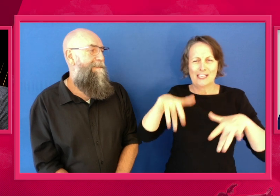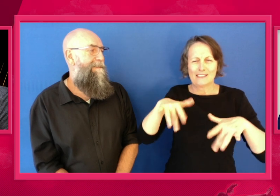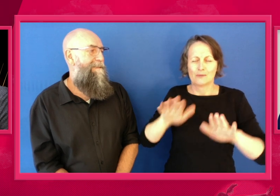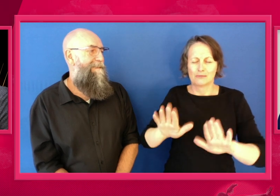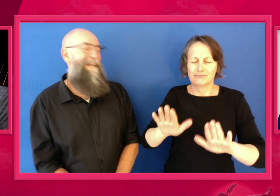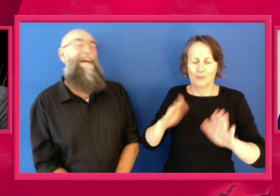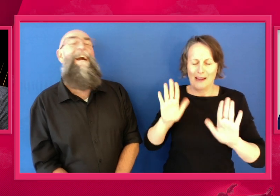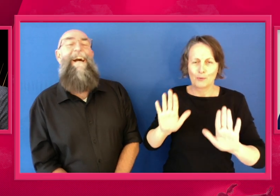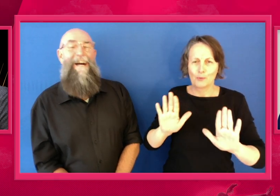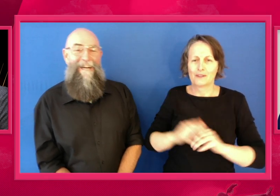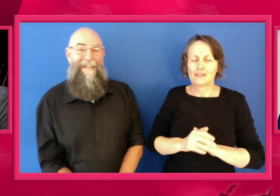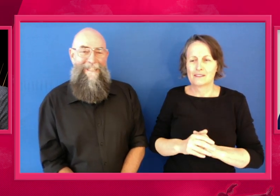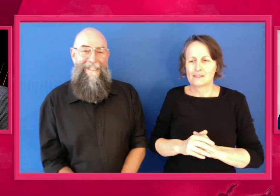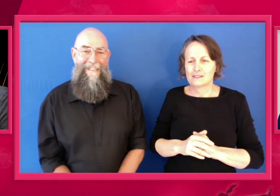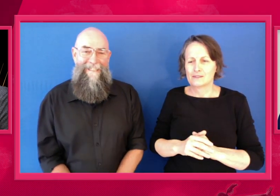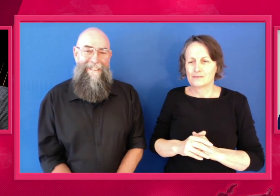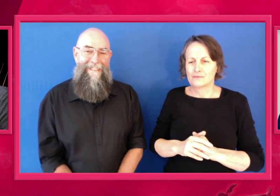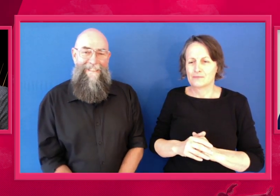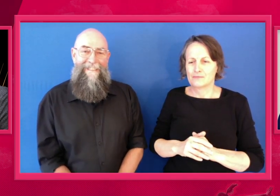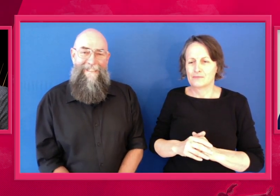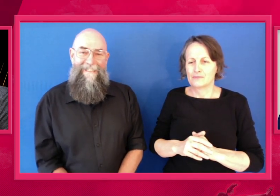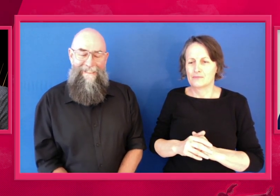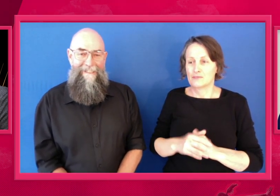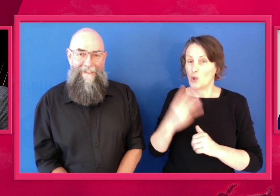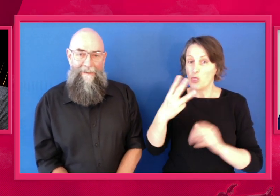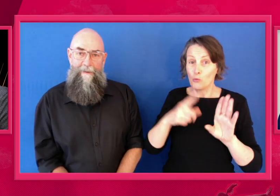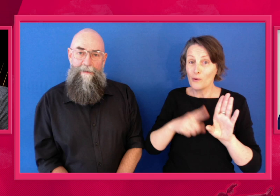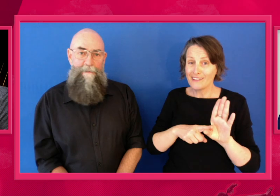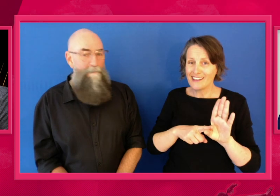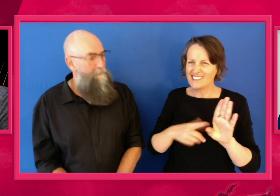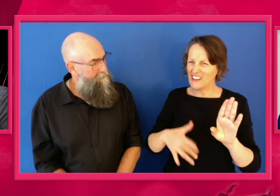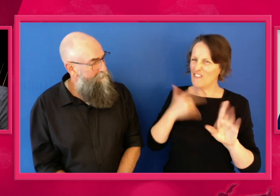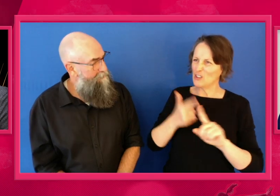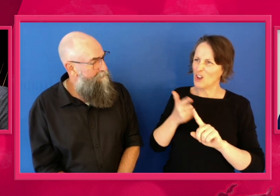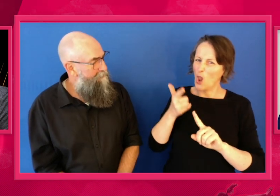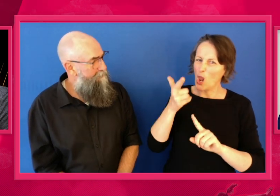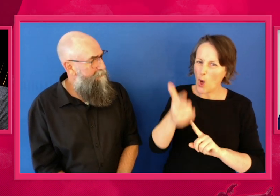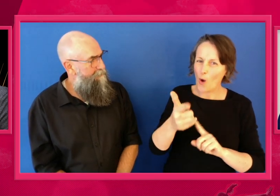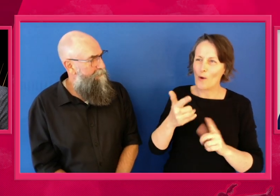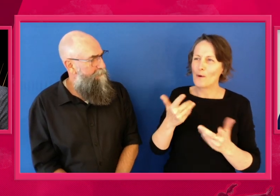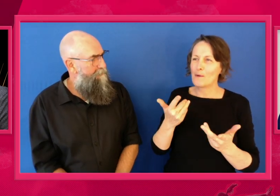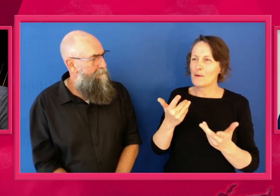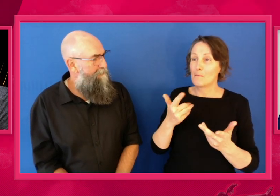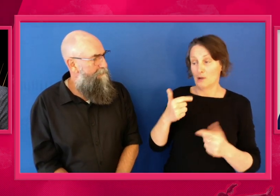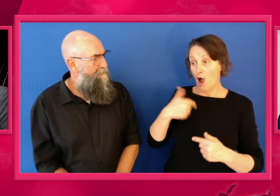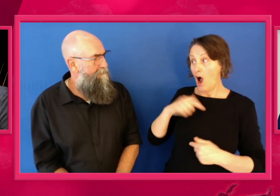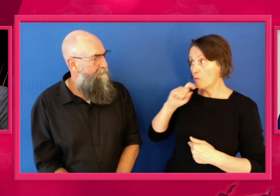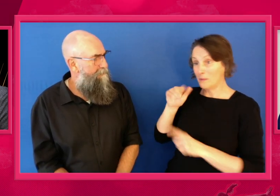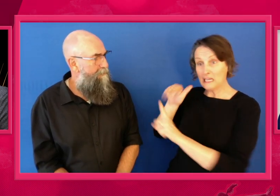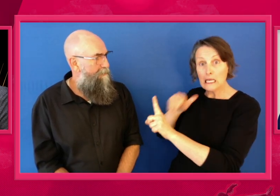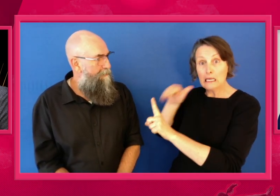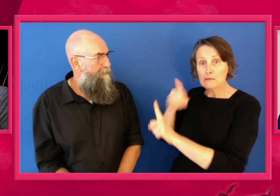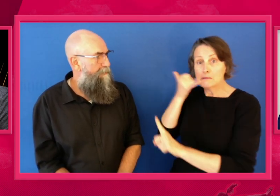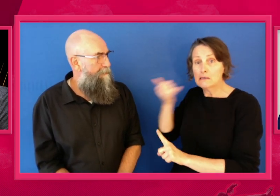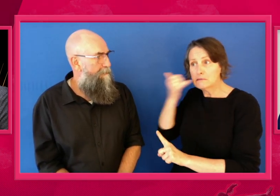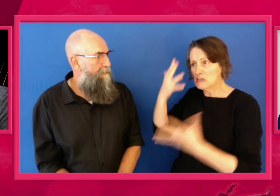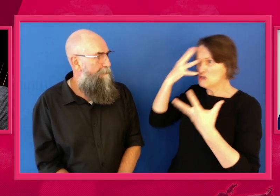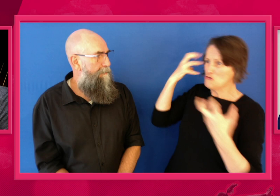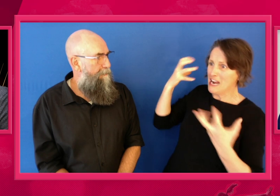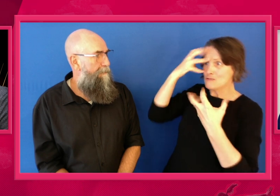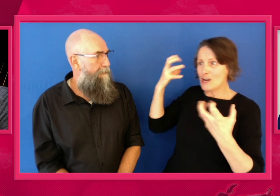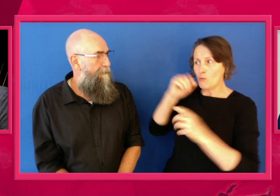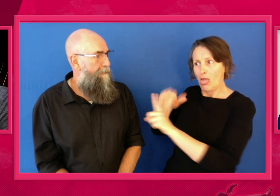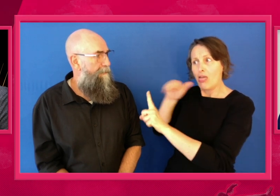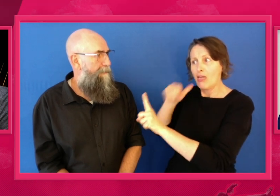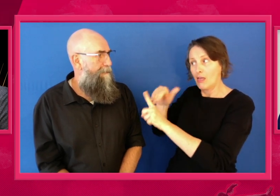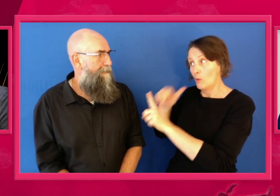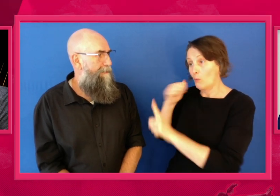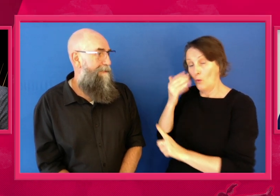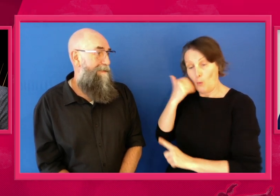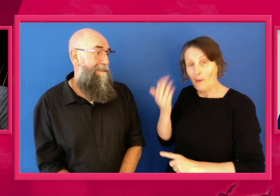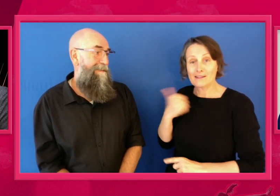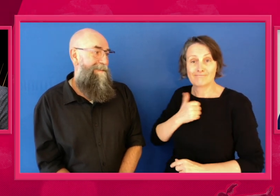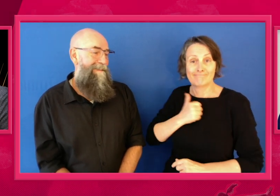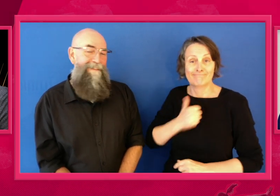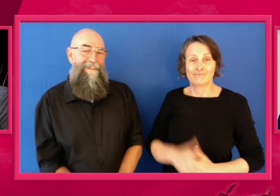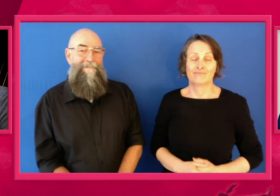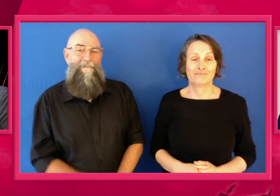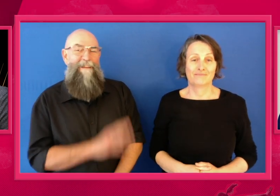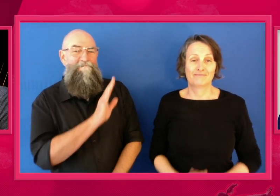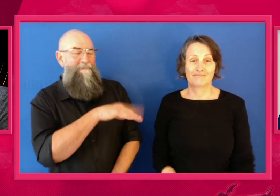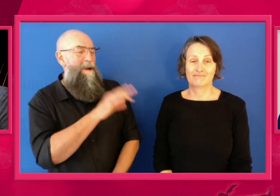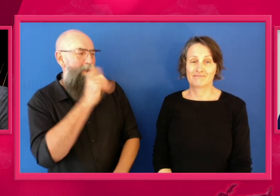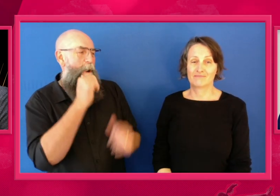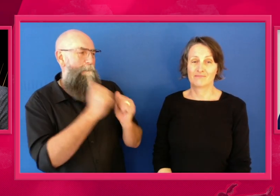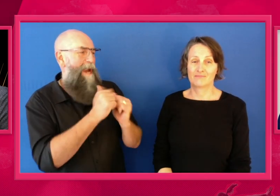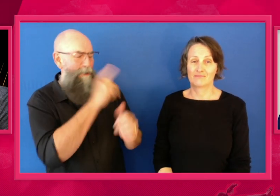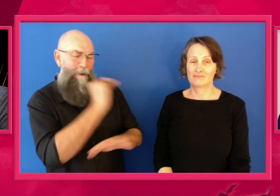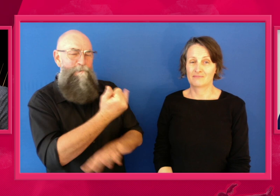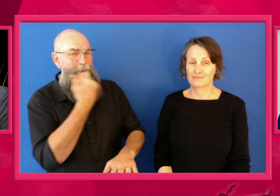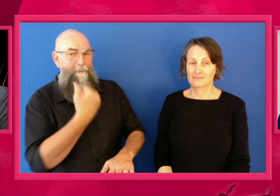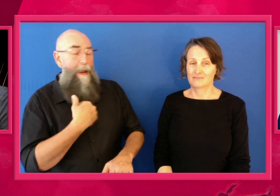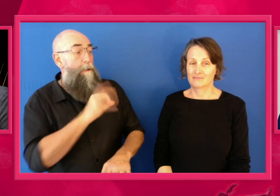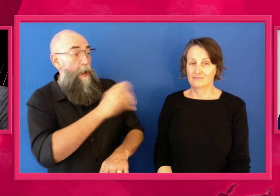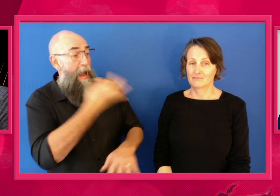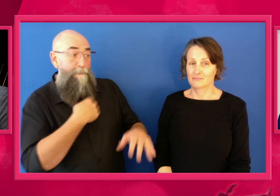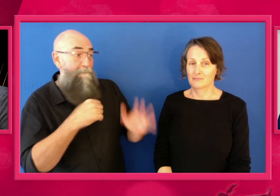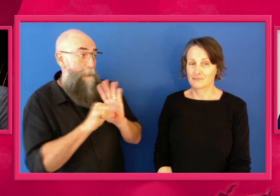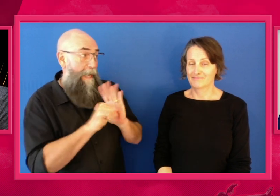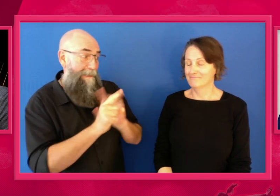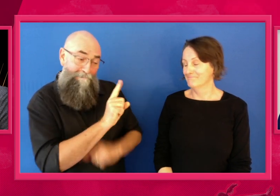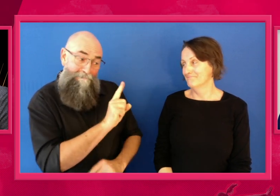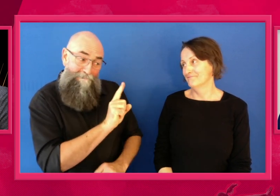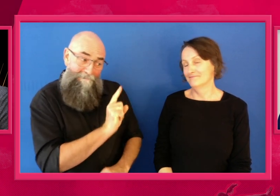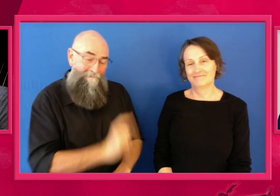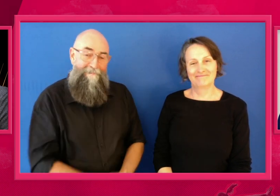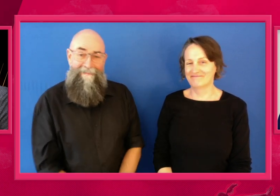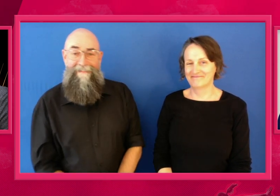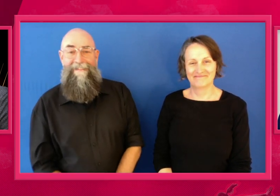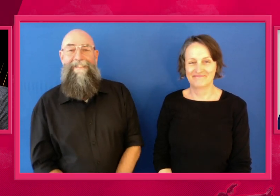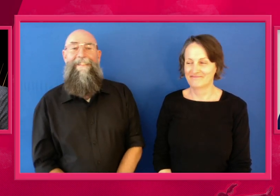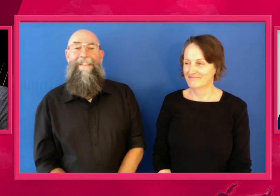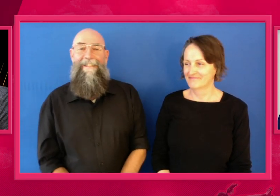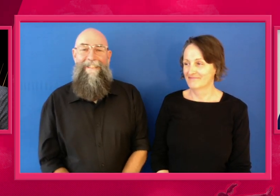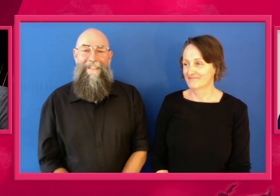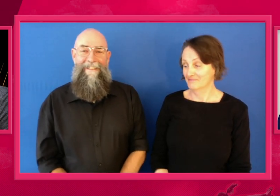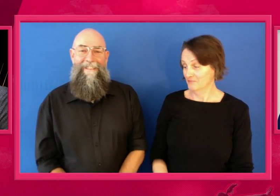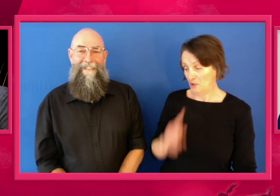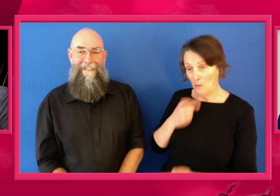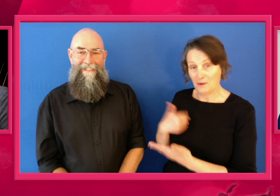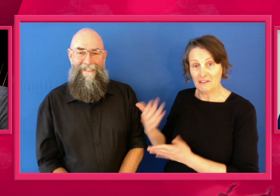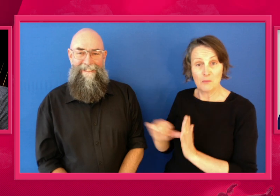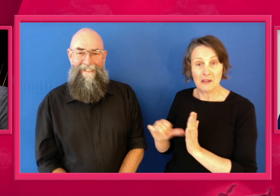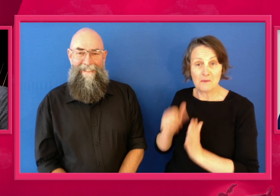the Games, the next Games are only three years away. But I don't really want to think about